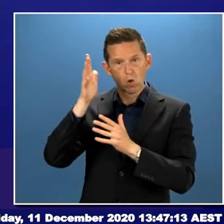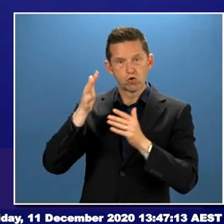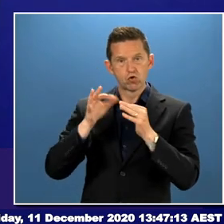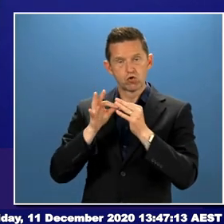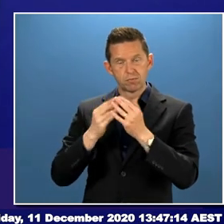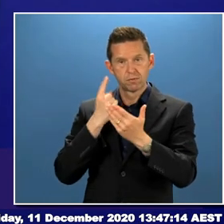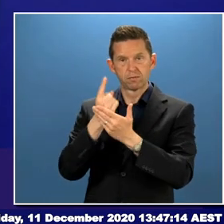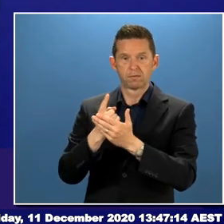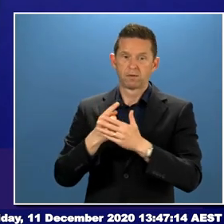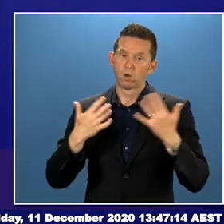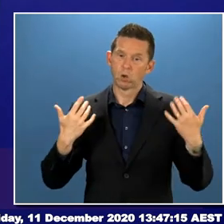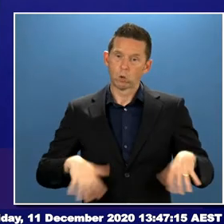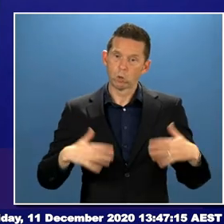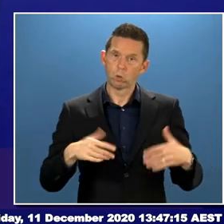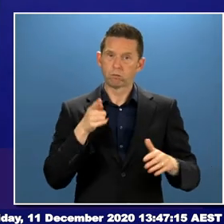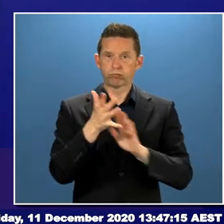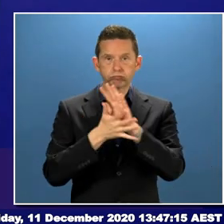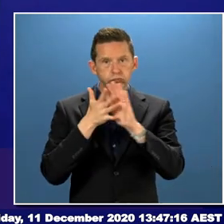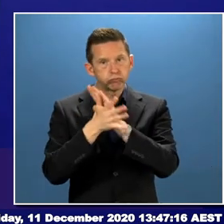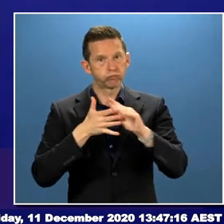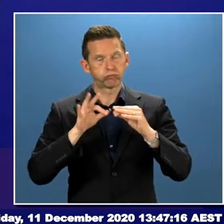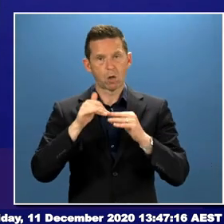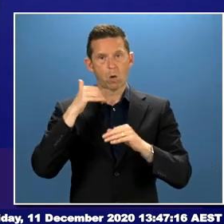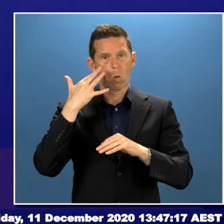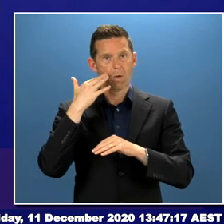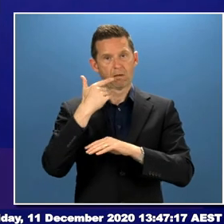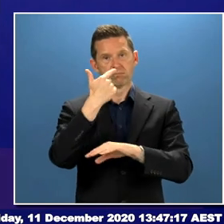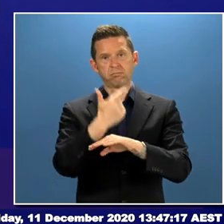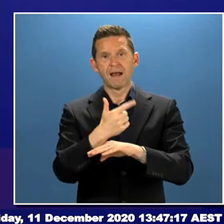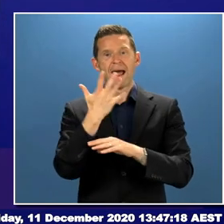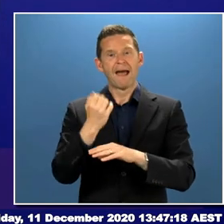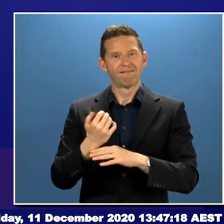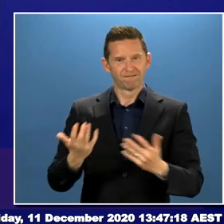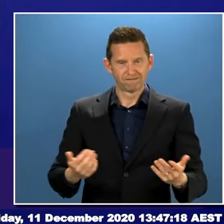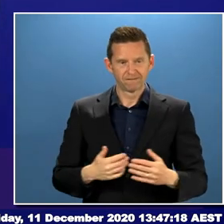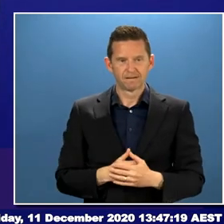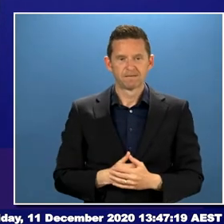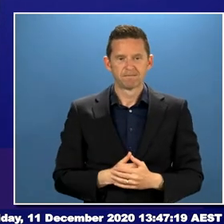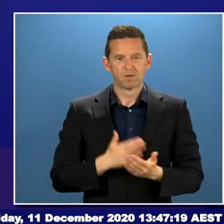an extraordinarily difficult task every time we have a hearing, there does seem to be a race among witnesses to see